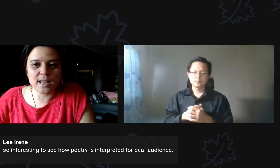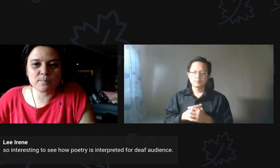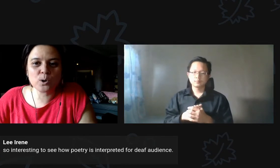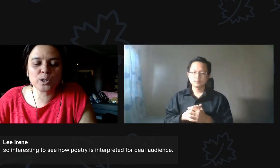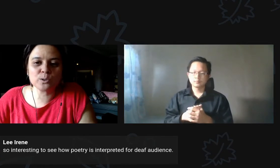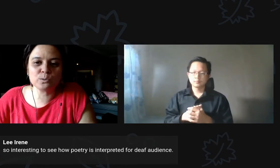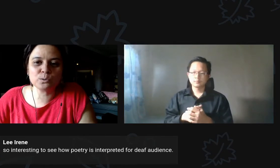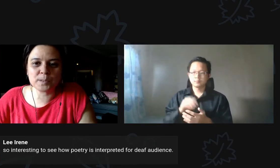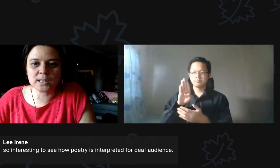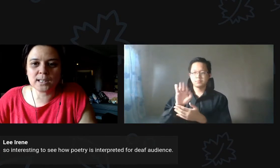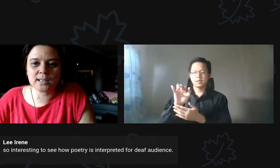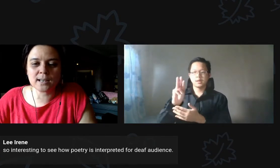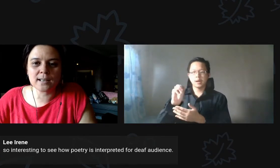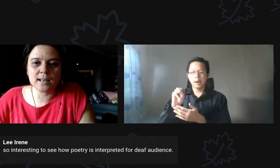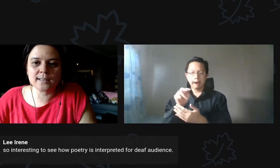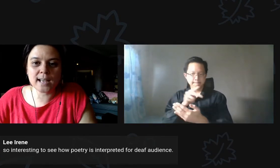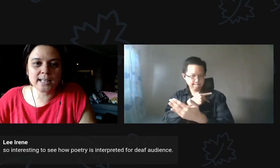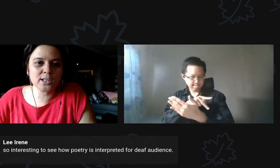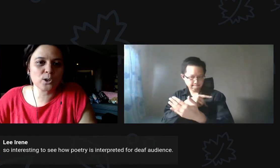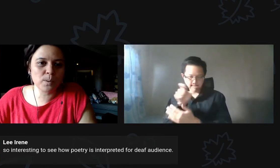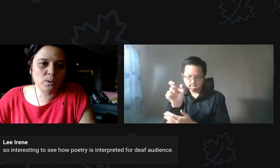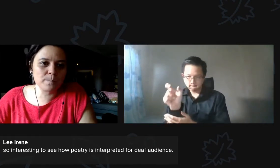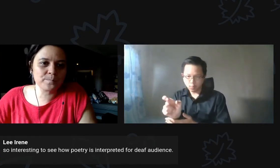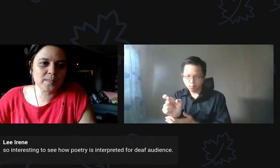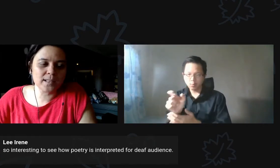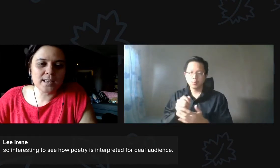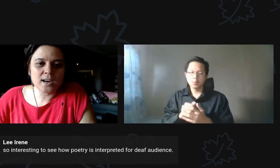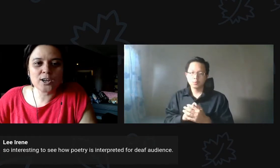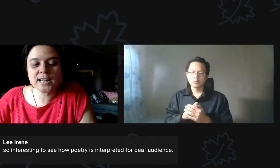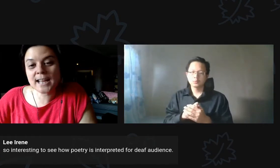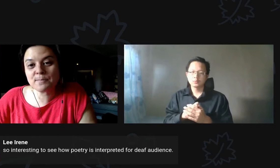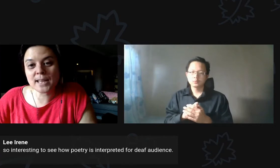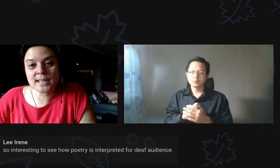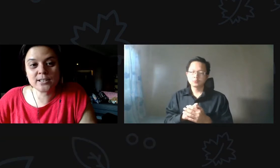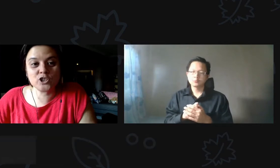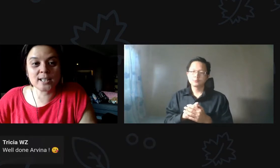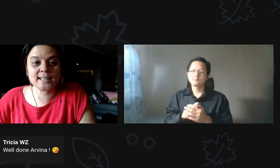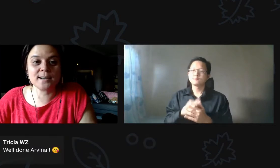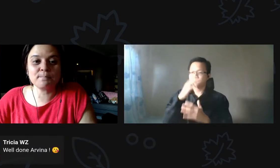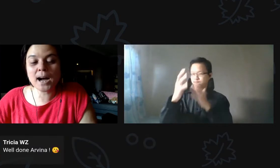The poet who will be signing her poem, her name is Jessica Mak